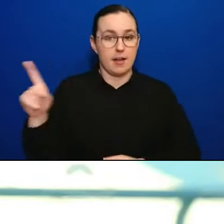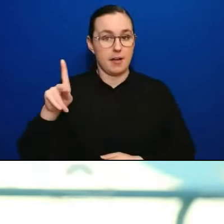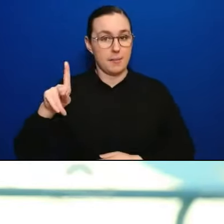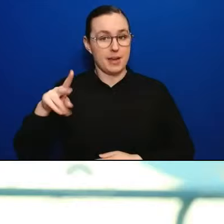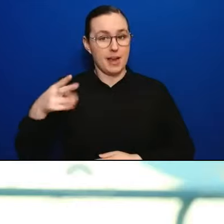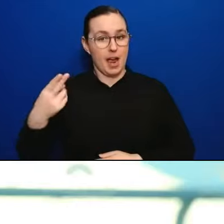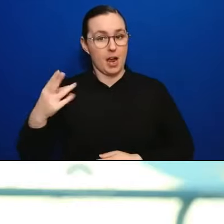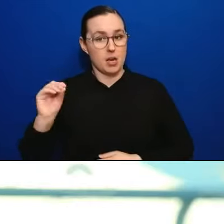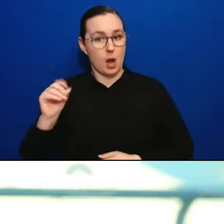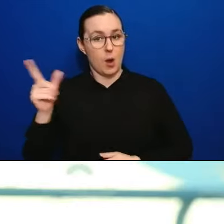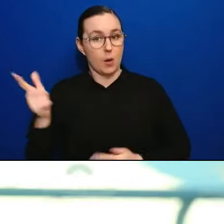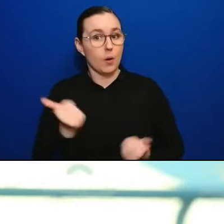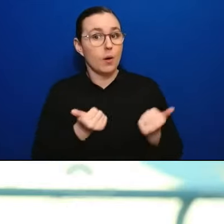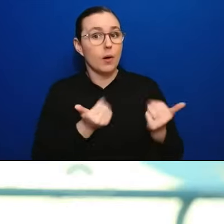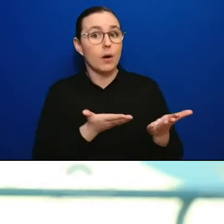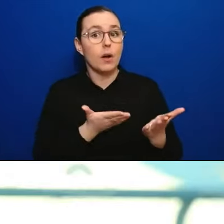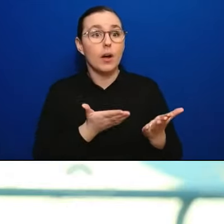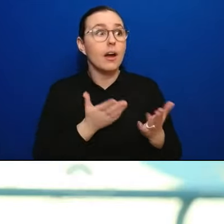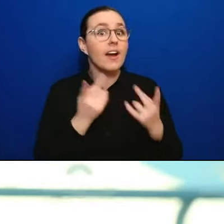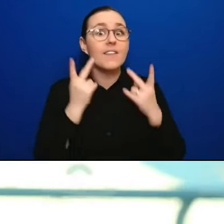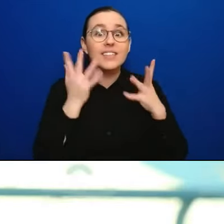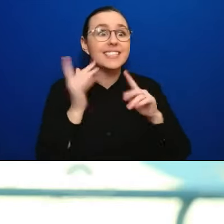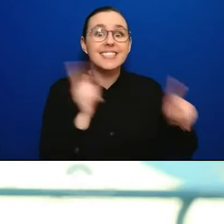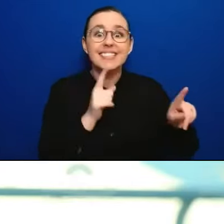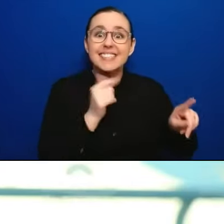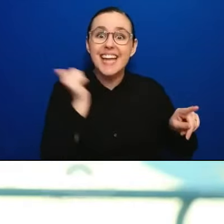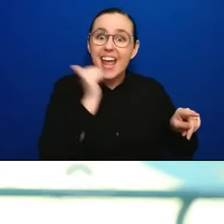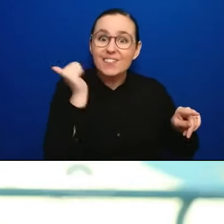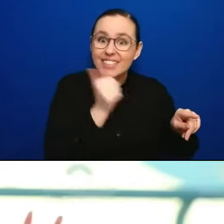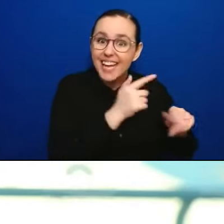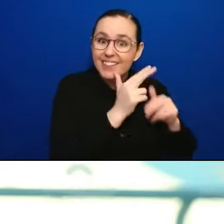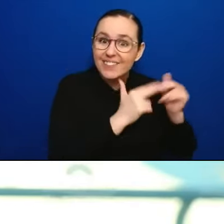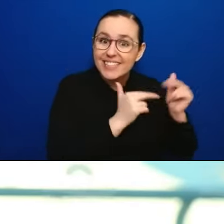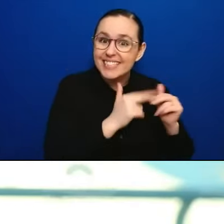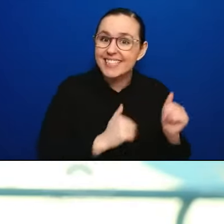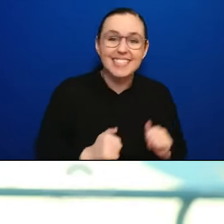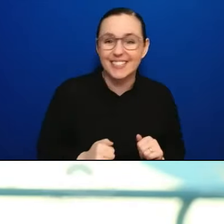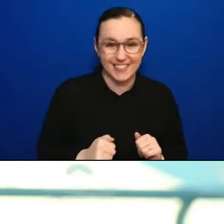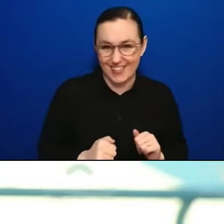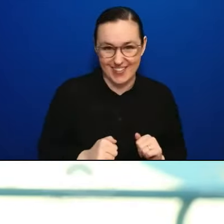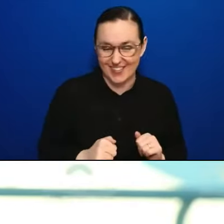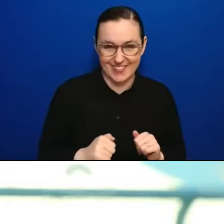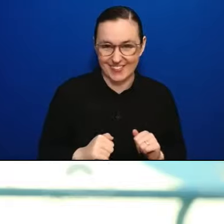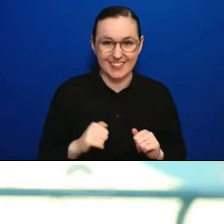And it is a little bit -- the MHO is not in every facility